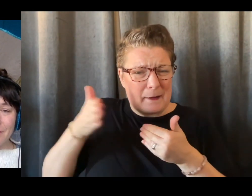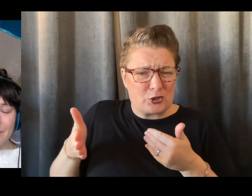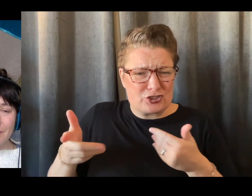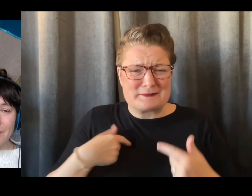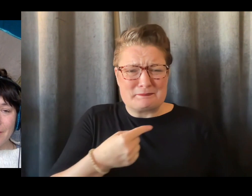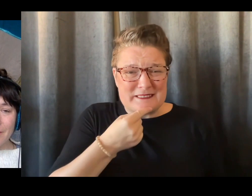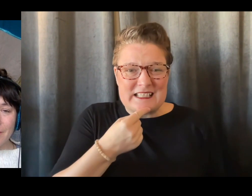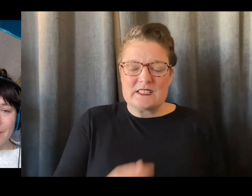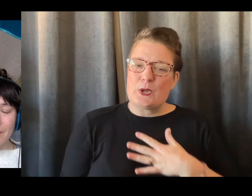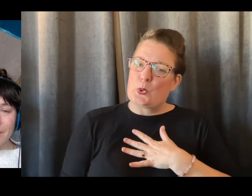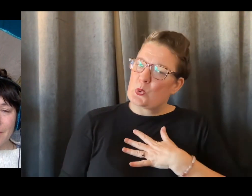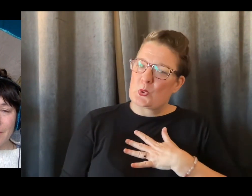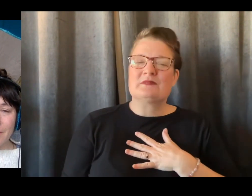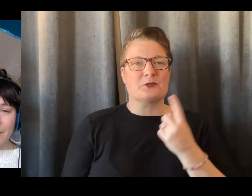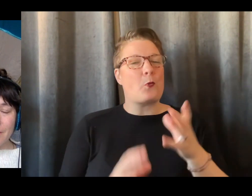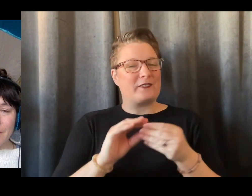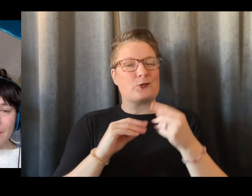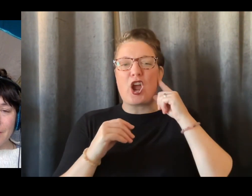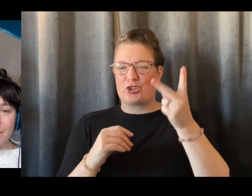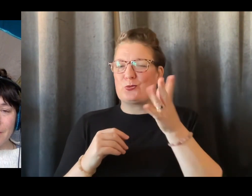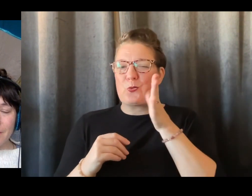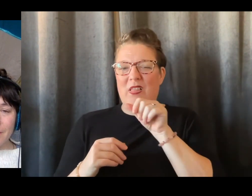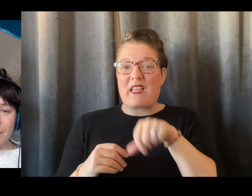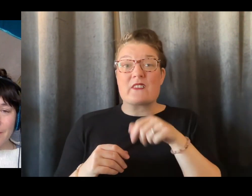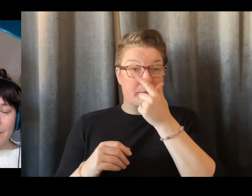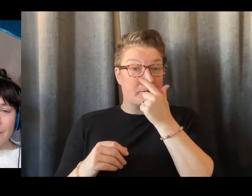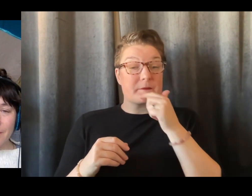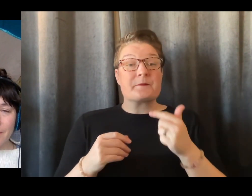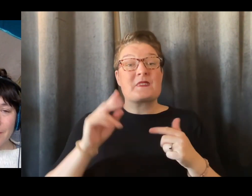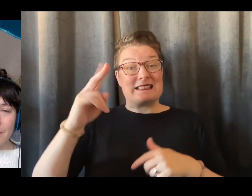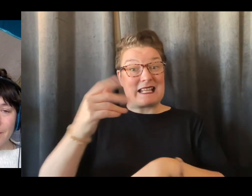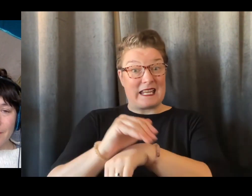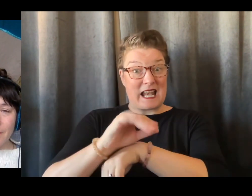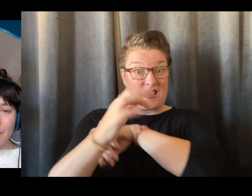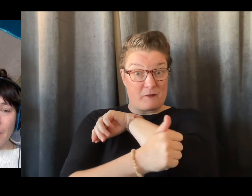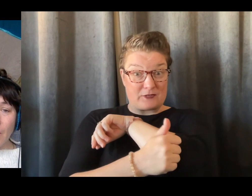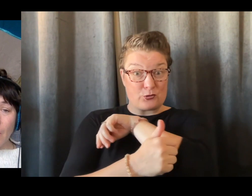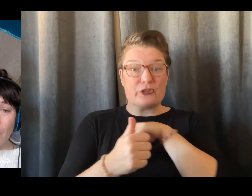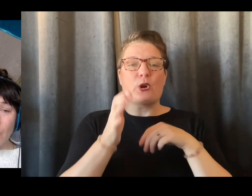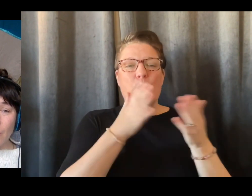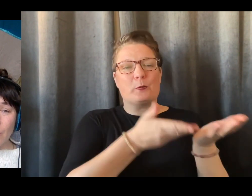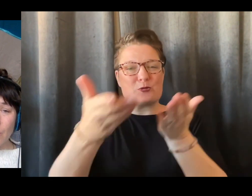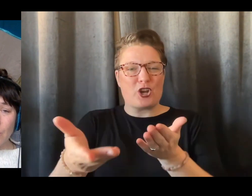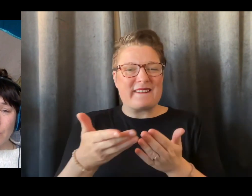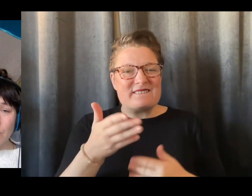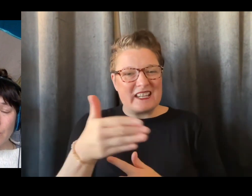this, they would bring over fish for the second night of Passover. Nomy: Mm-hmm. Jna: So they did Passover. Nomy: Yeah.